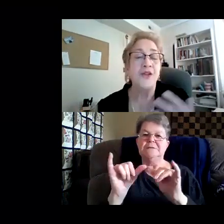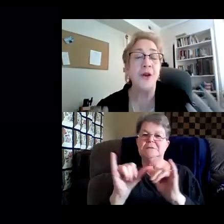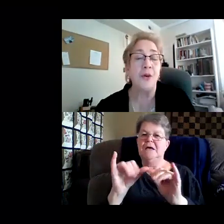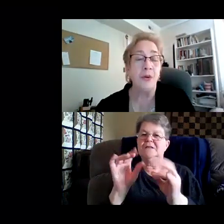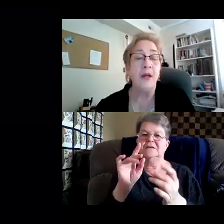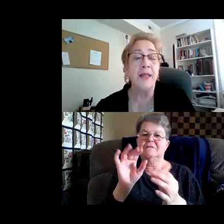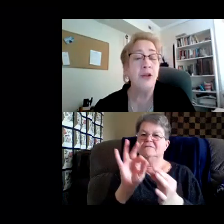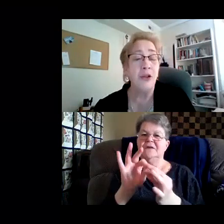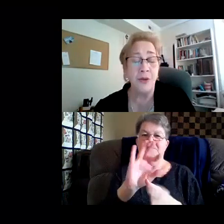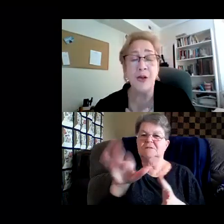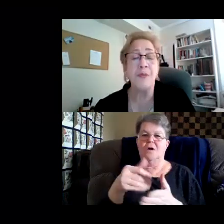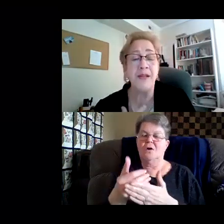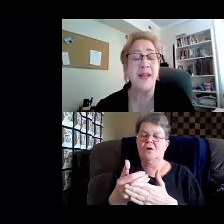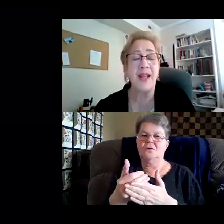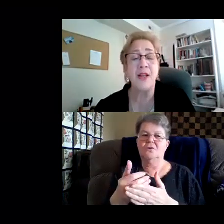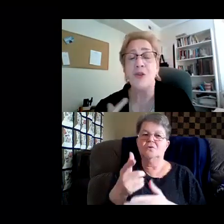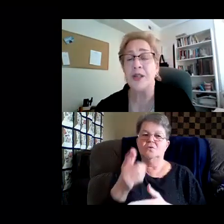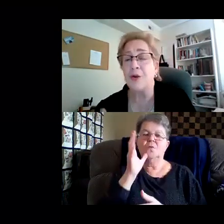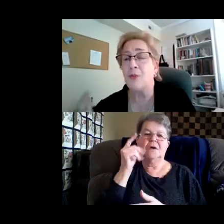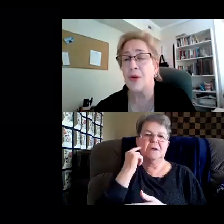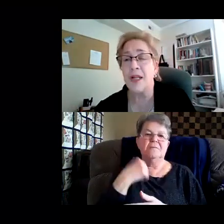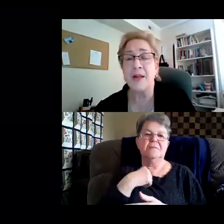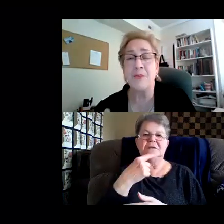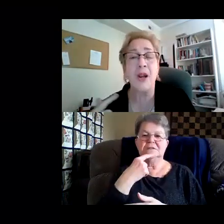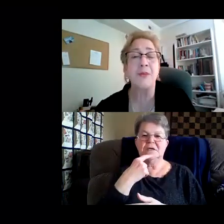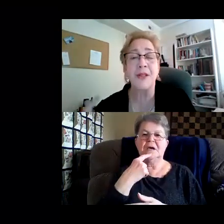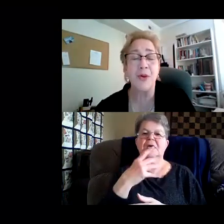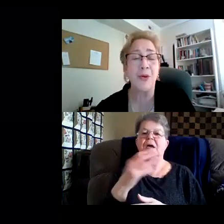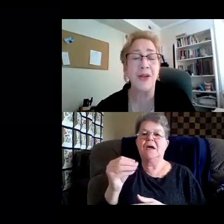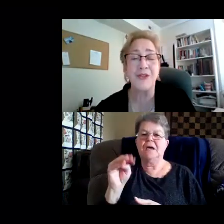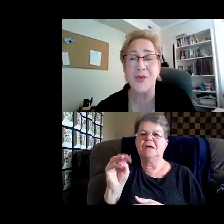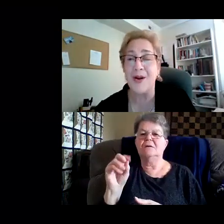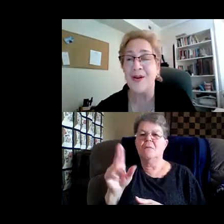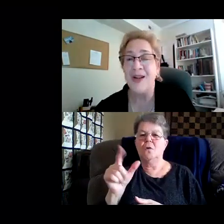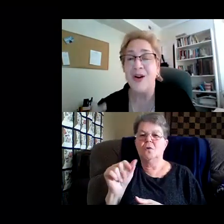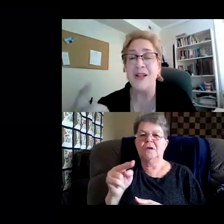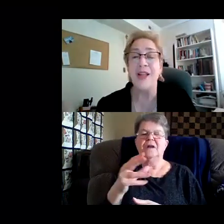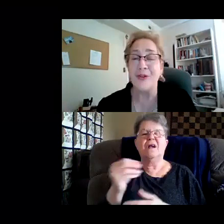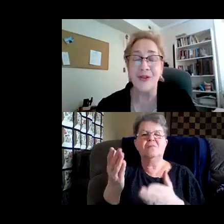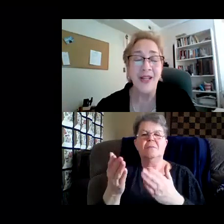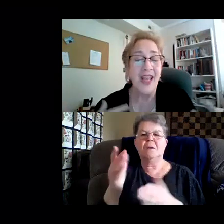So you'll hear me say, and you'll hear Morgan, and probably Laura as well, and Leonard,